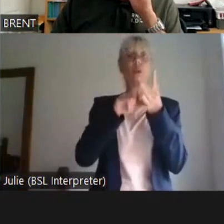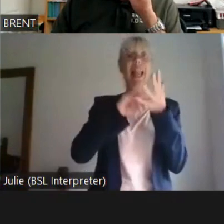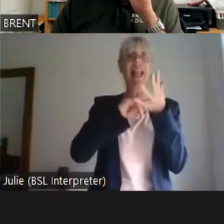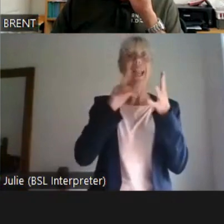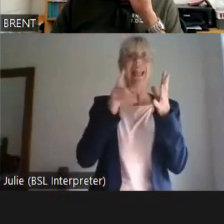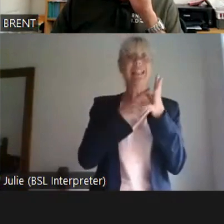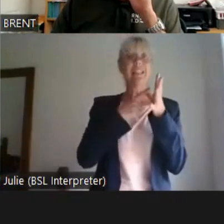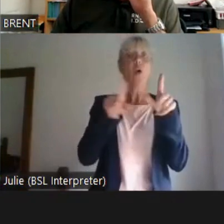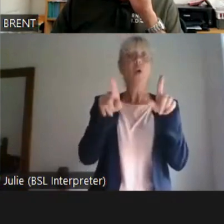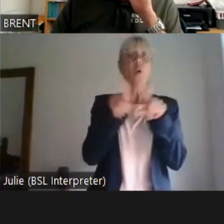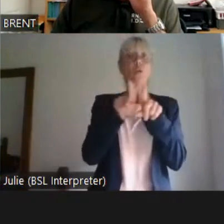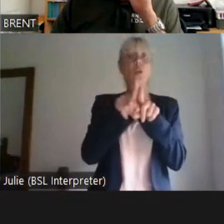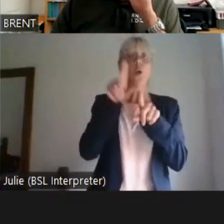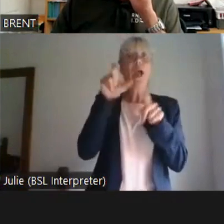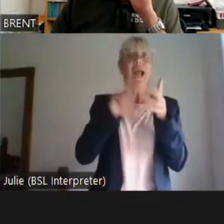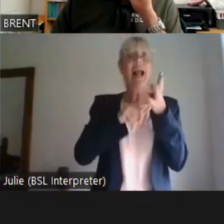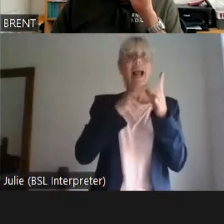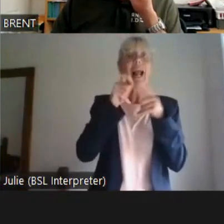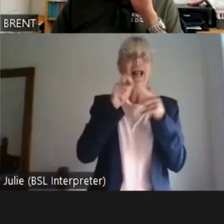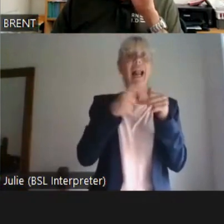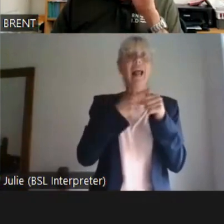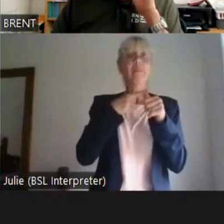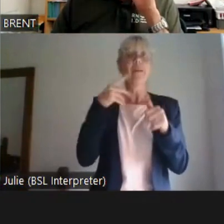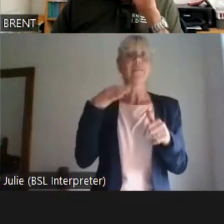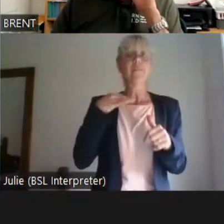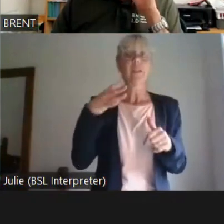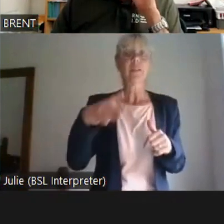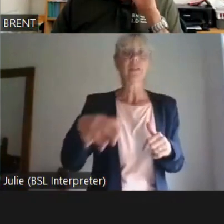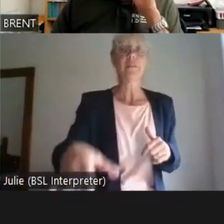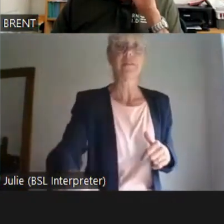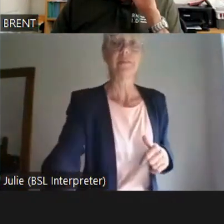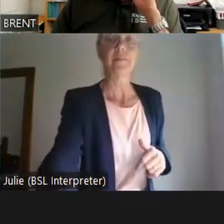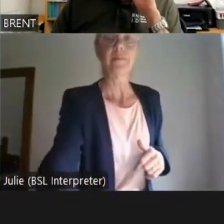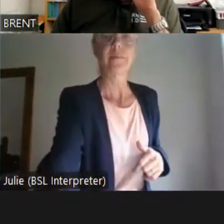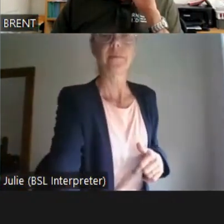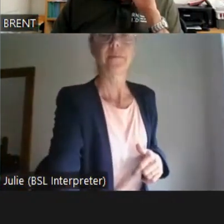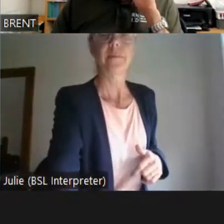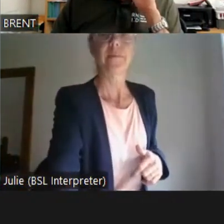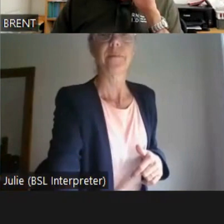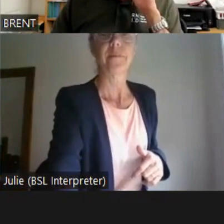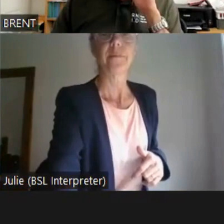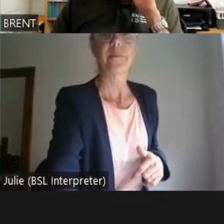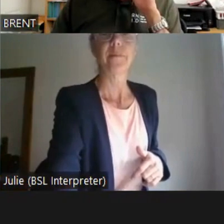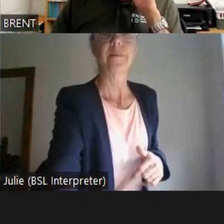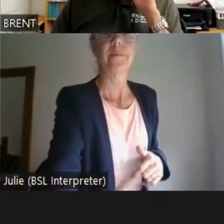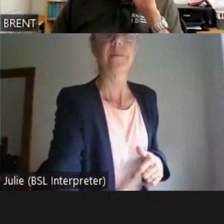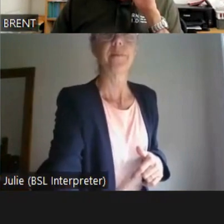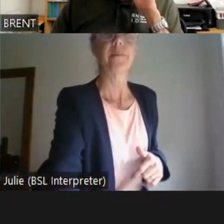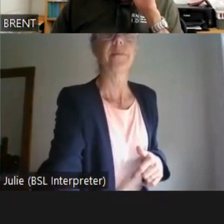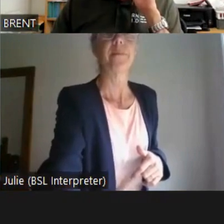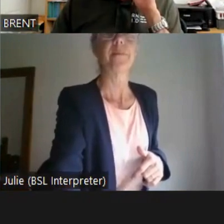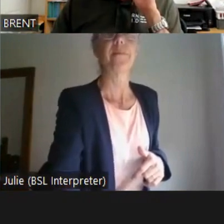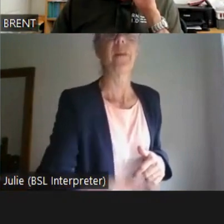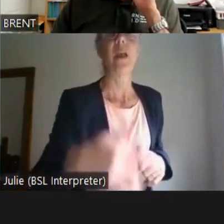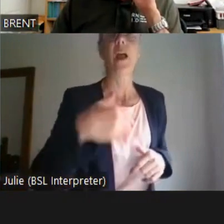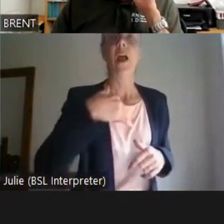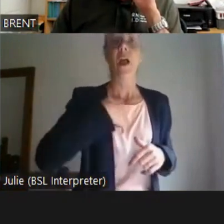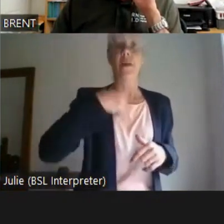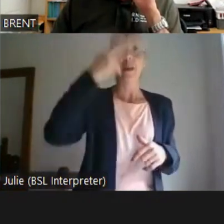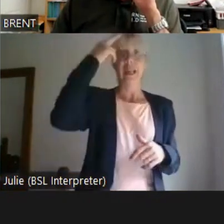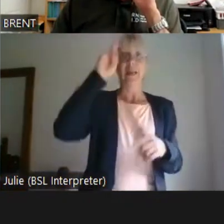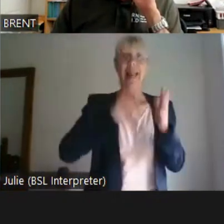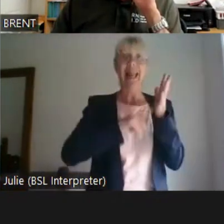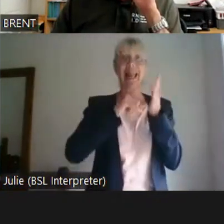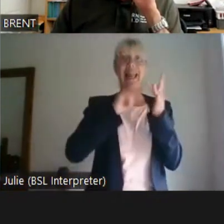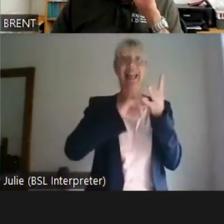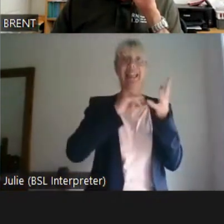introduce herself hello my name's Lisa and I have a cleft lip and palate I'm um severely deaf in